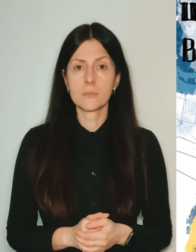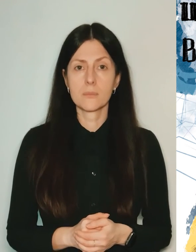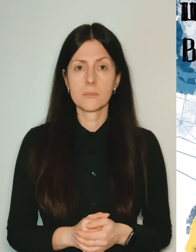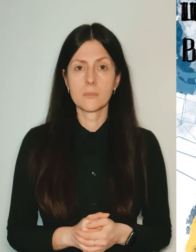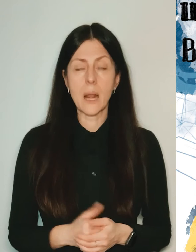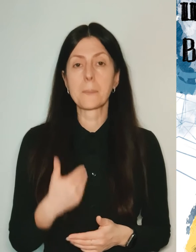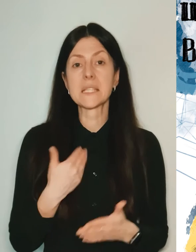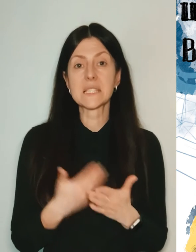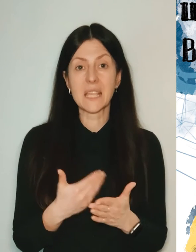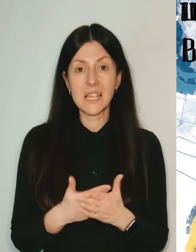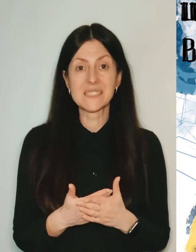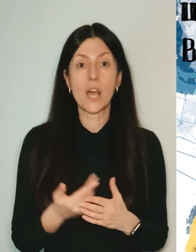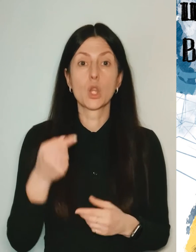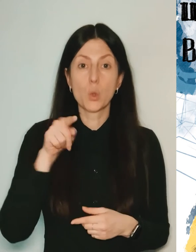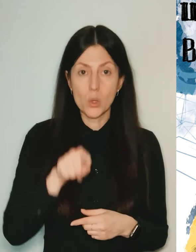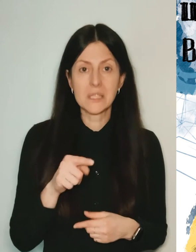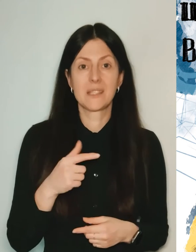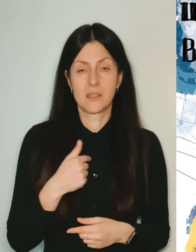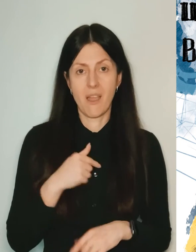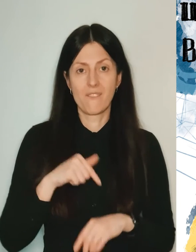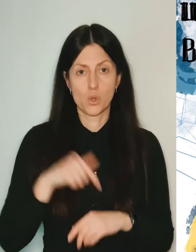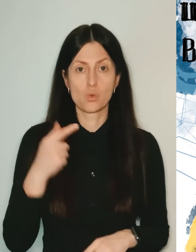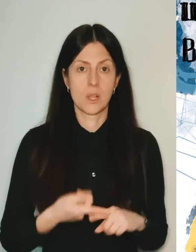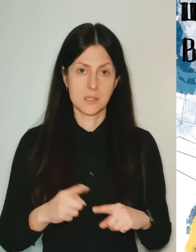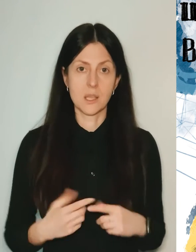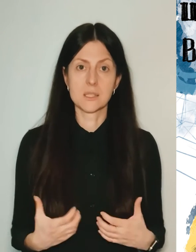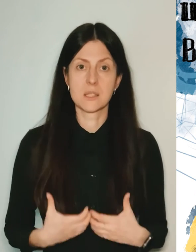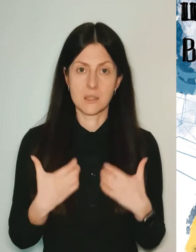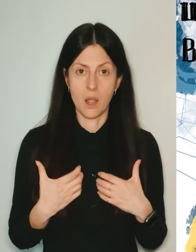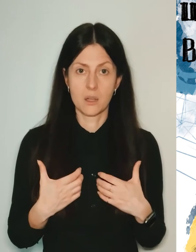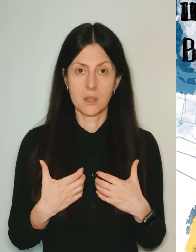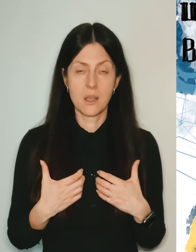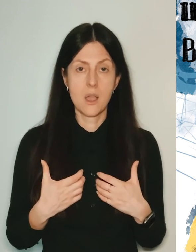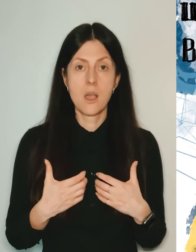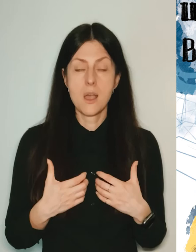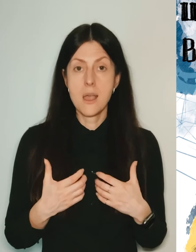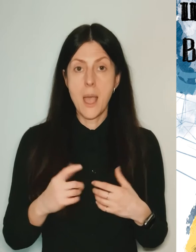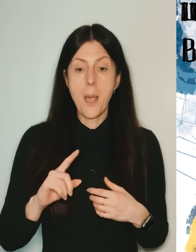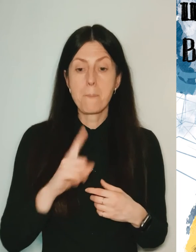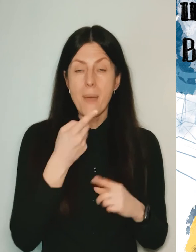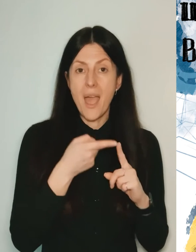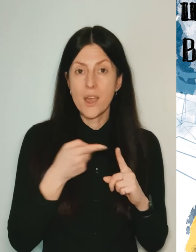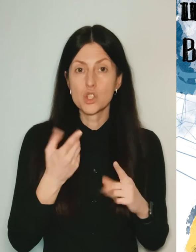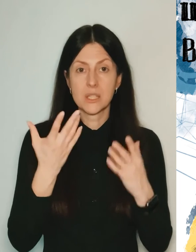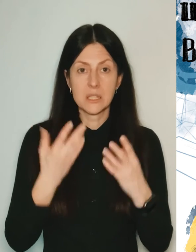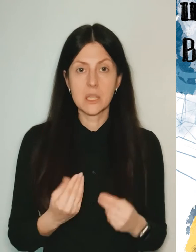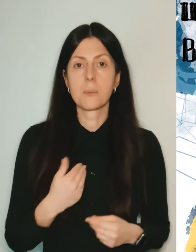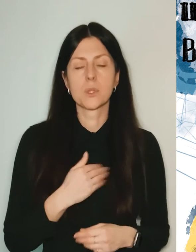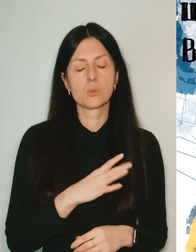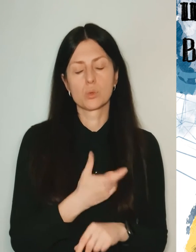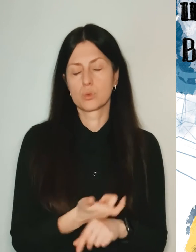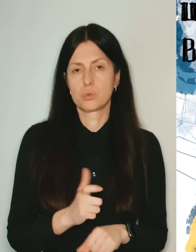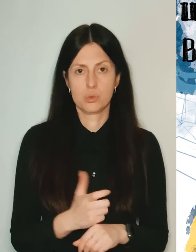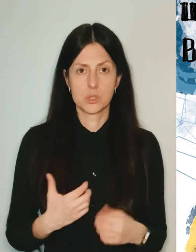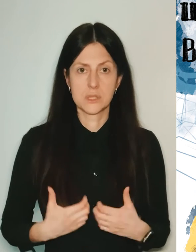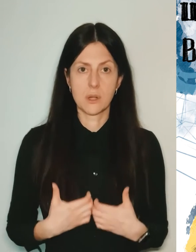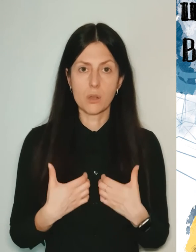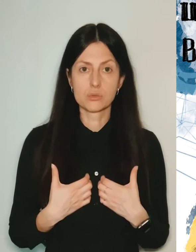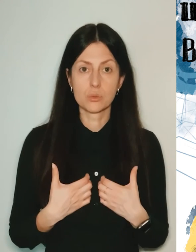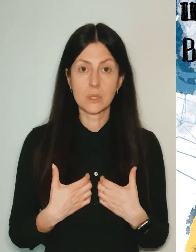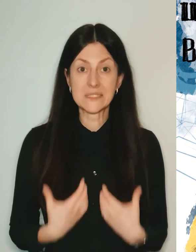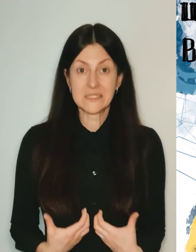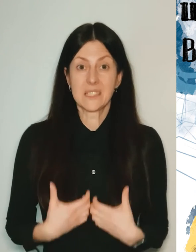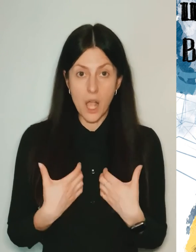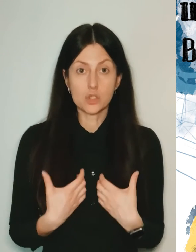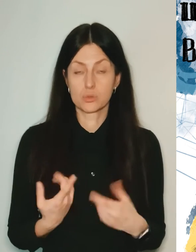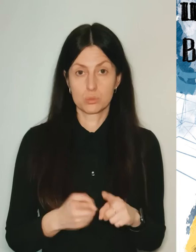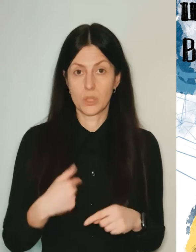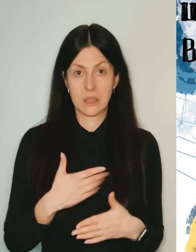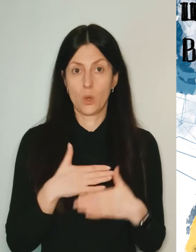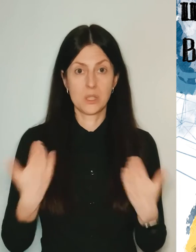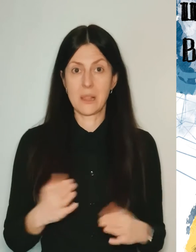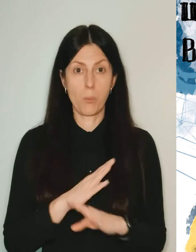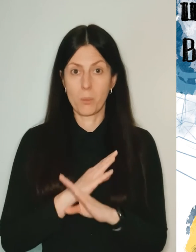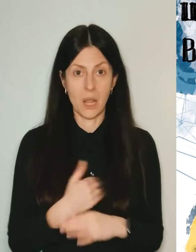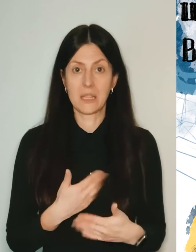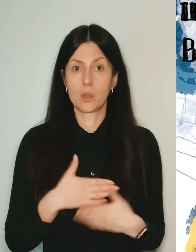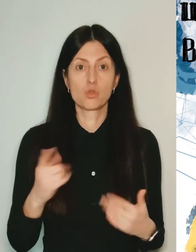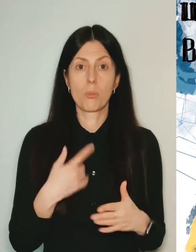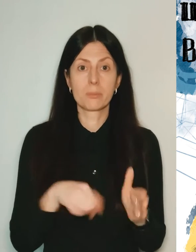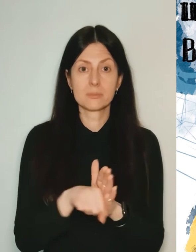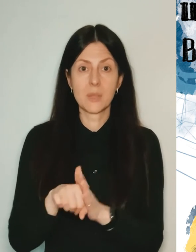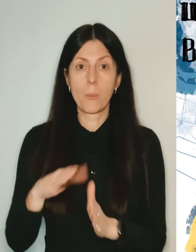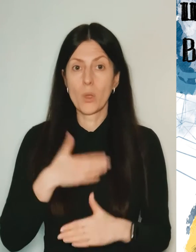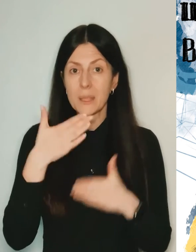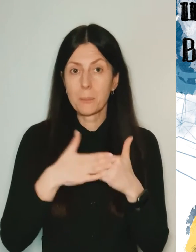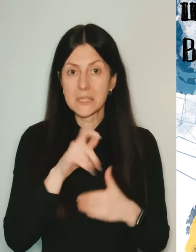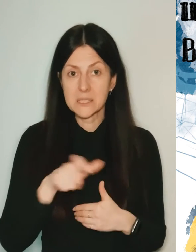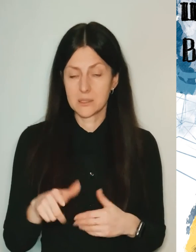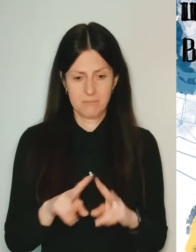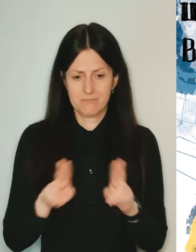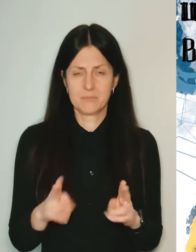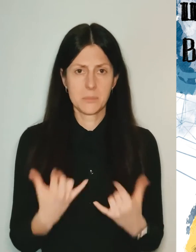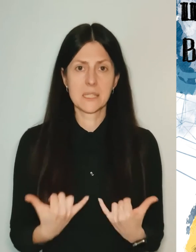It seems to me that I felt that fear then. The first days I was very scared. It's scary, because I didn't want to die, I didn't want my relatives to die like now.